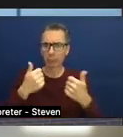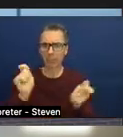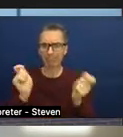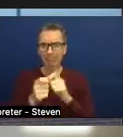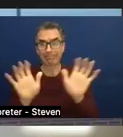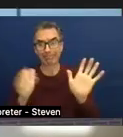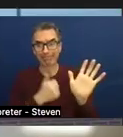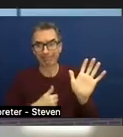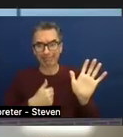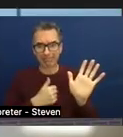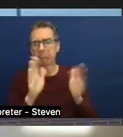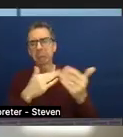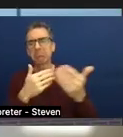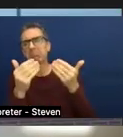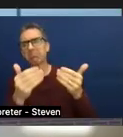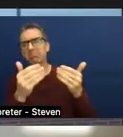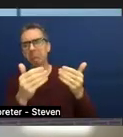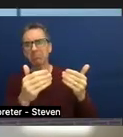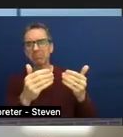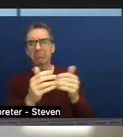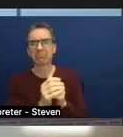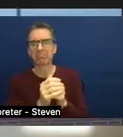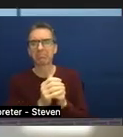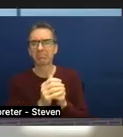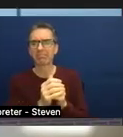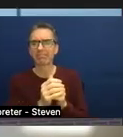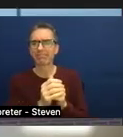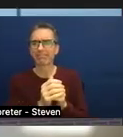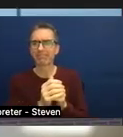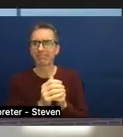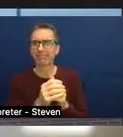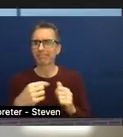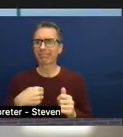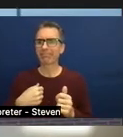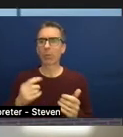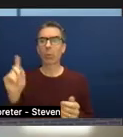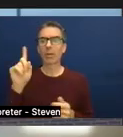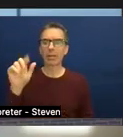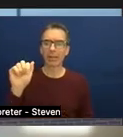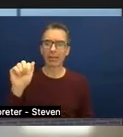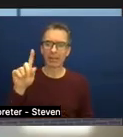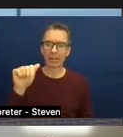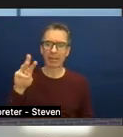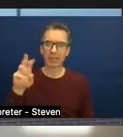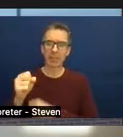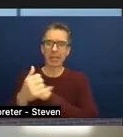So we'll just continue going forward here. Sorry, I'm at Adams County Government Center today,